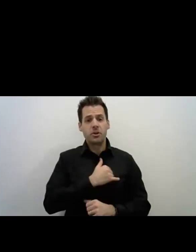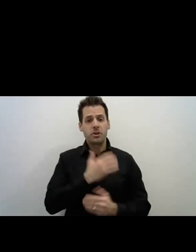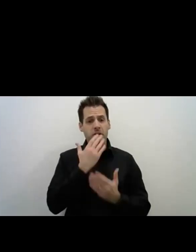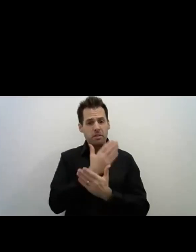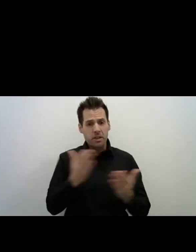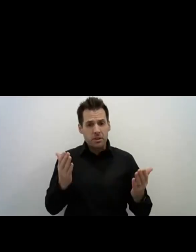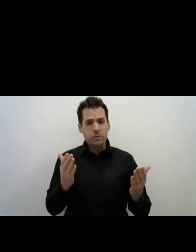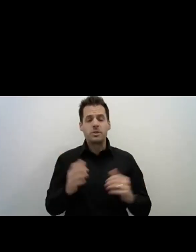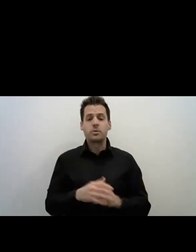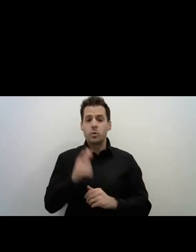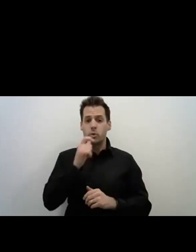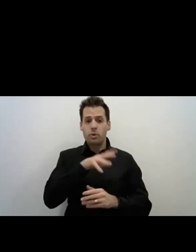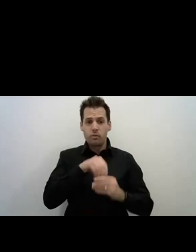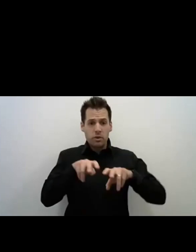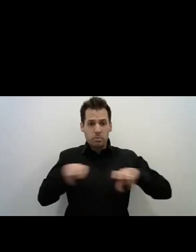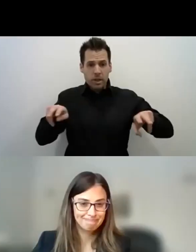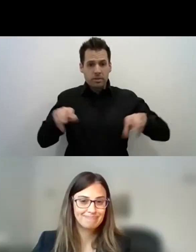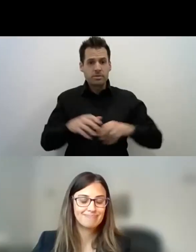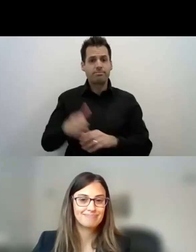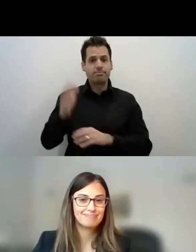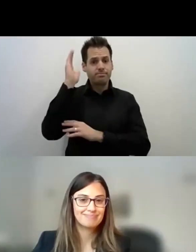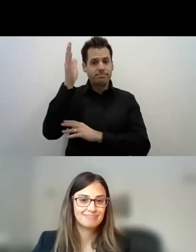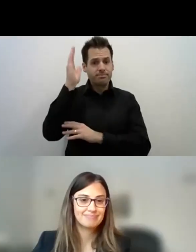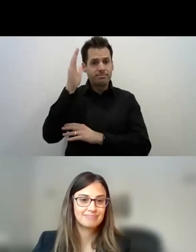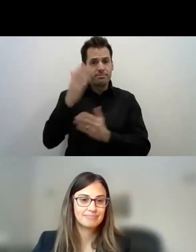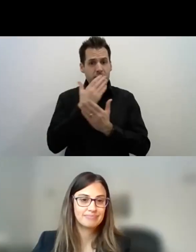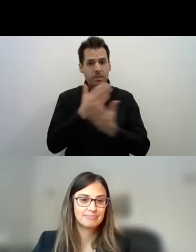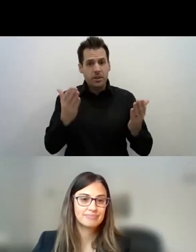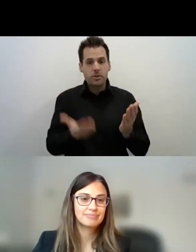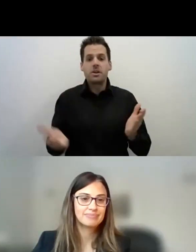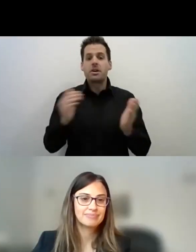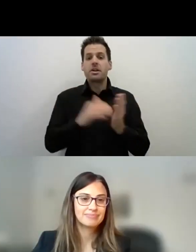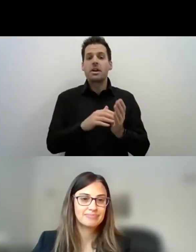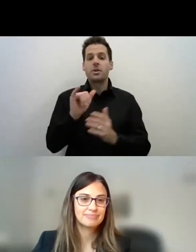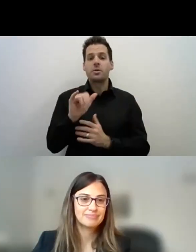presenters so thank you and i'll just welcome yeta back on on screen that was such a